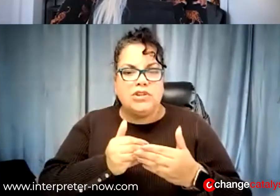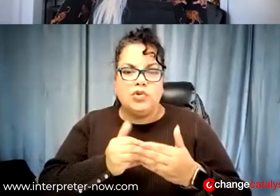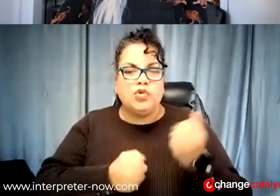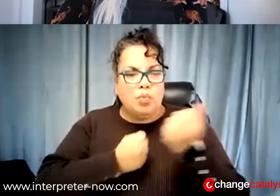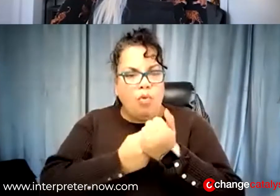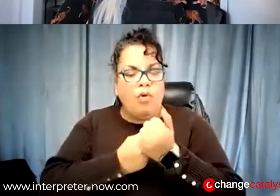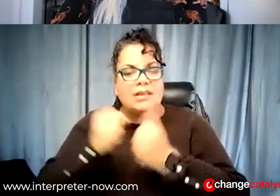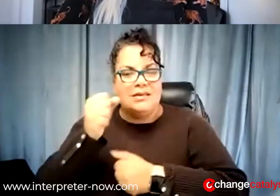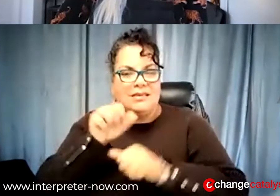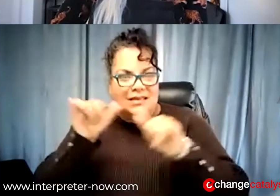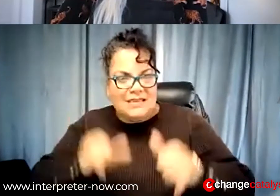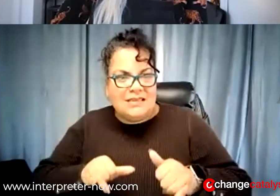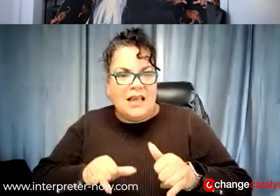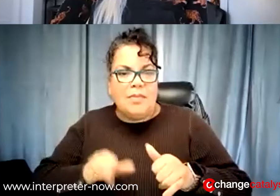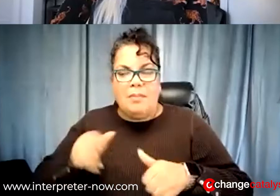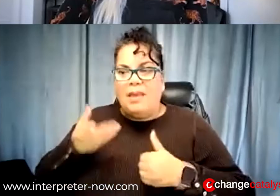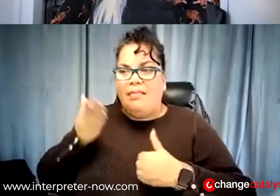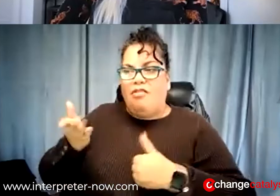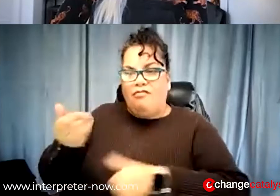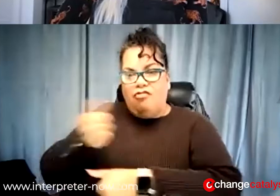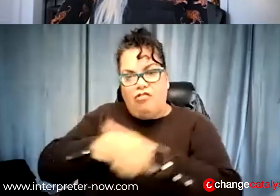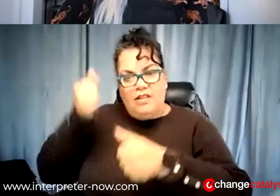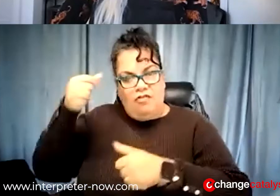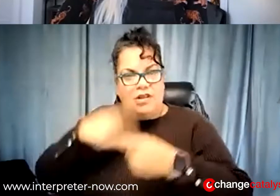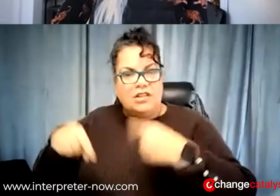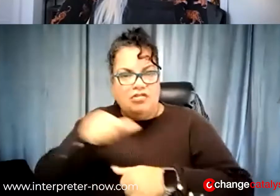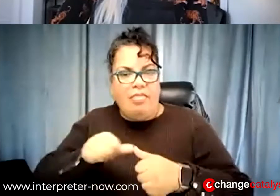for each other and connecting in very real ways, but also getting things done and progressing